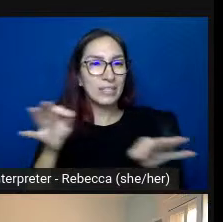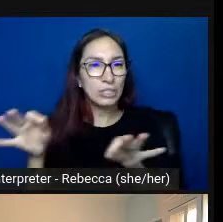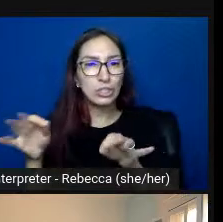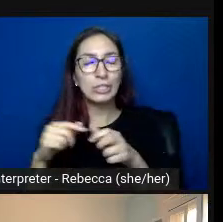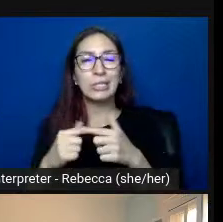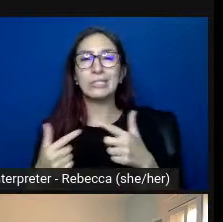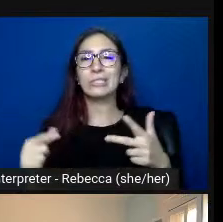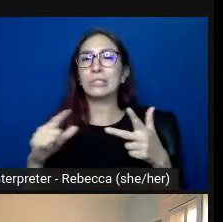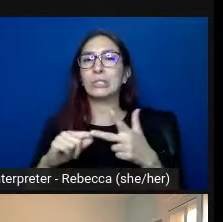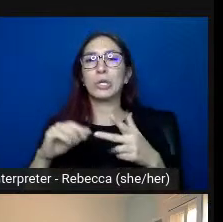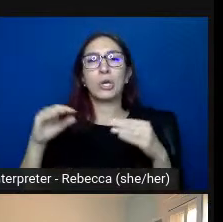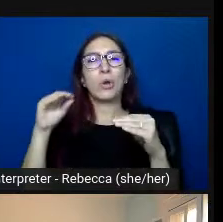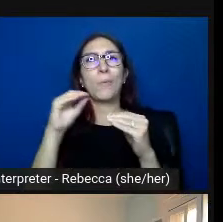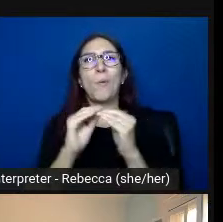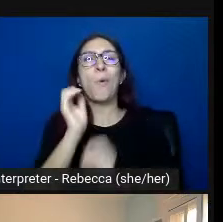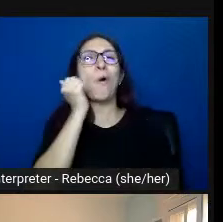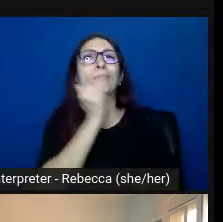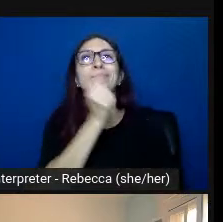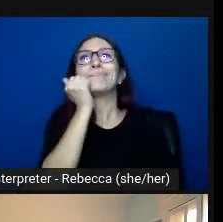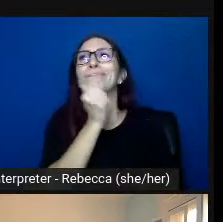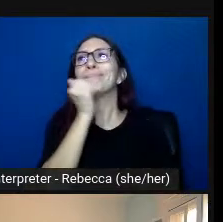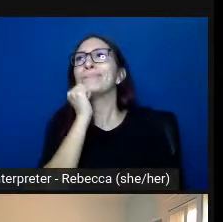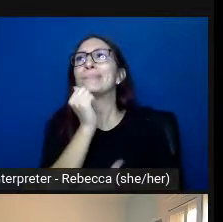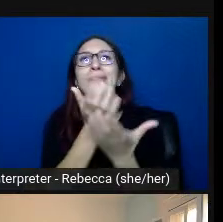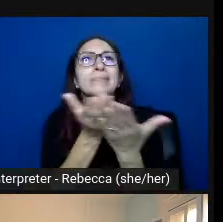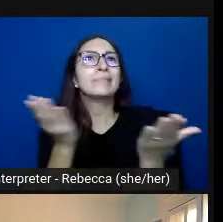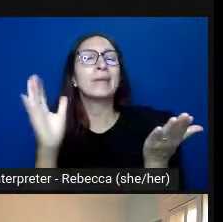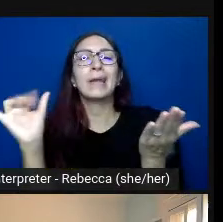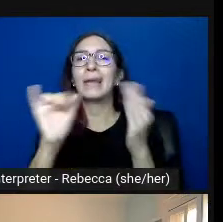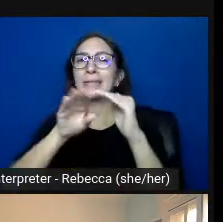governance in some hire spheres like the board that makes